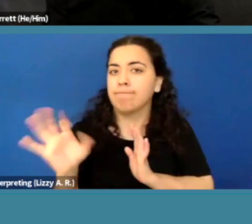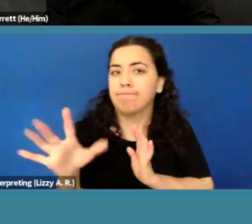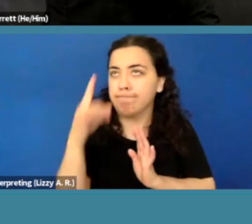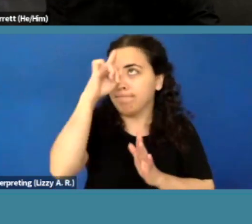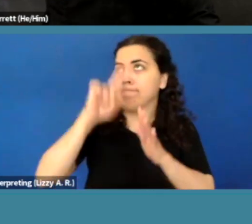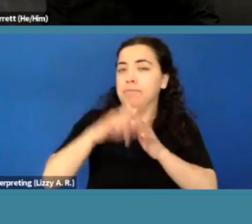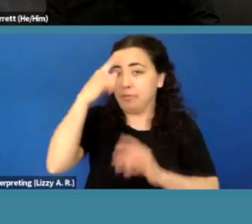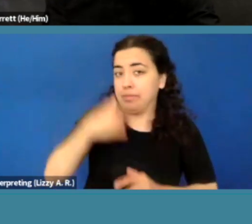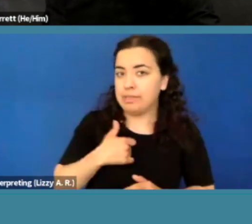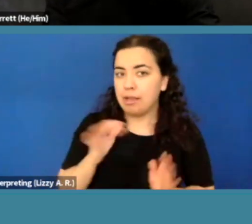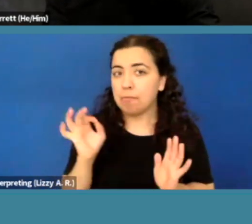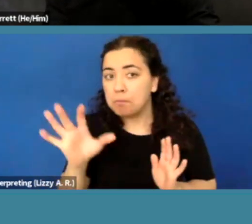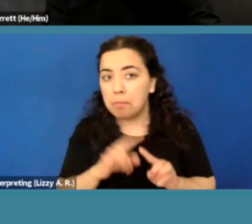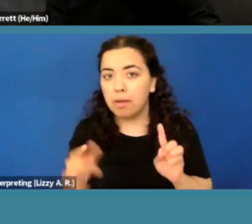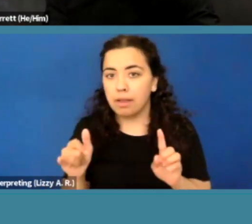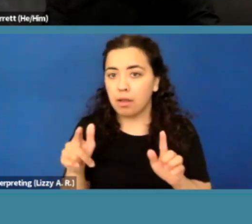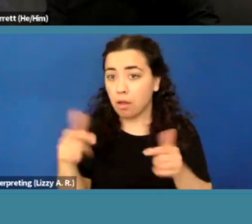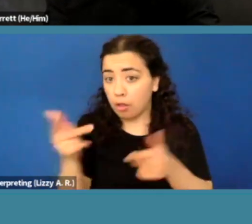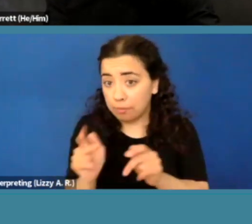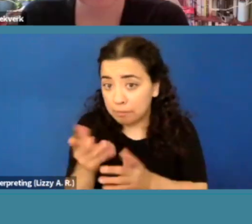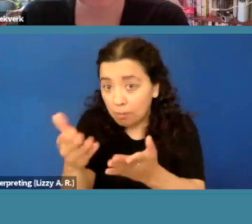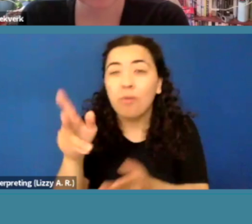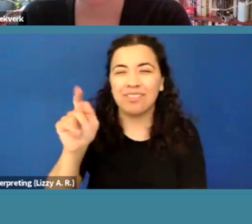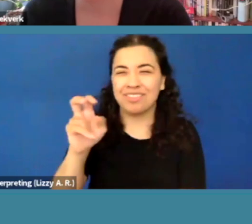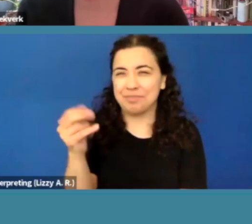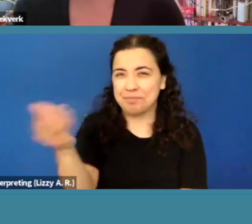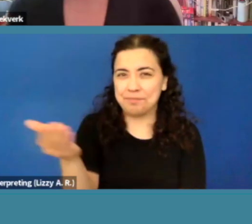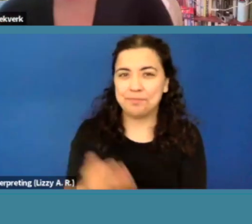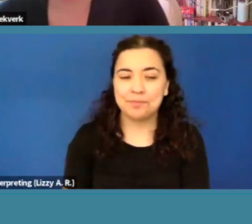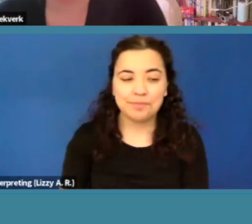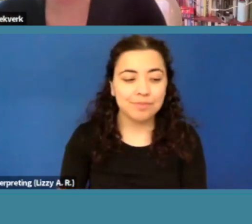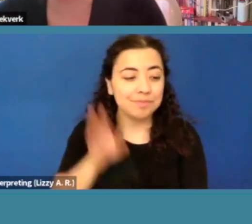but I open the floor to others. I see Karen. Hey, this is Karen.